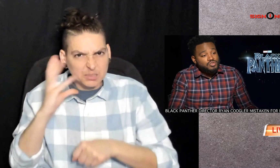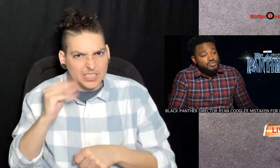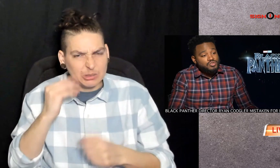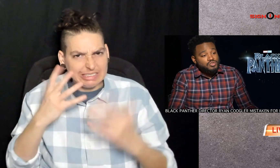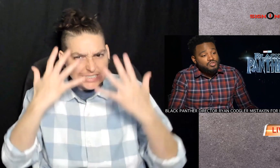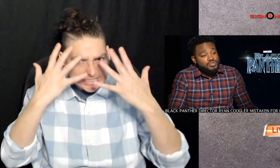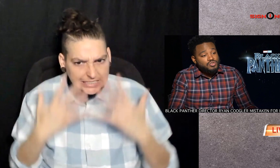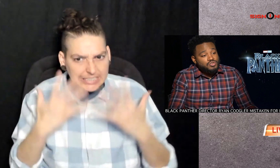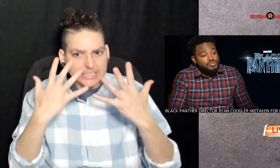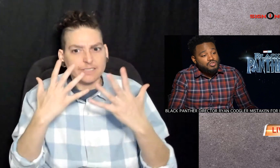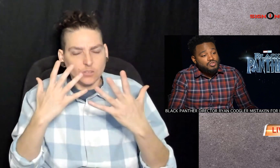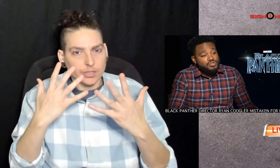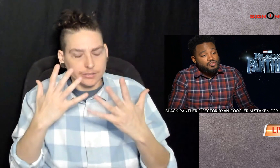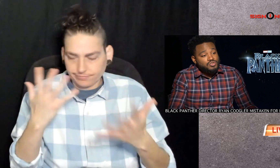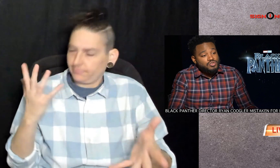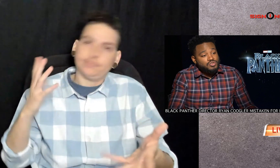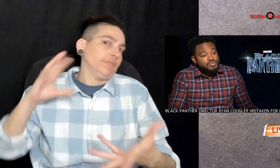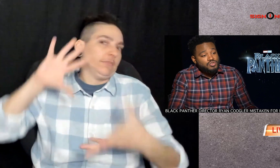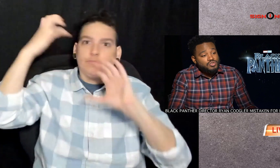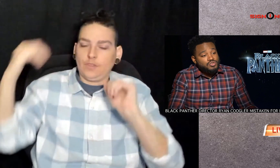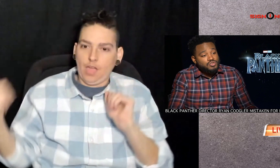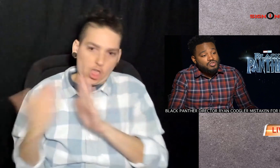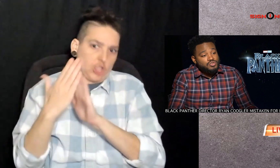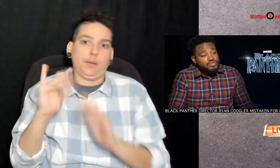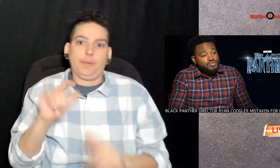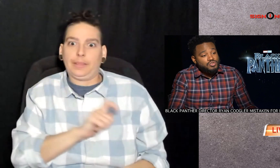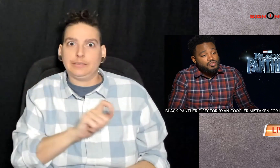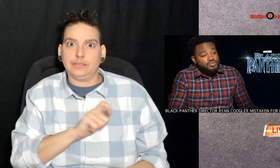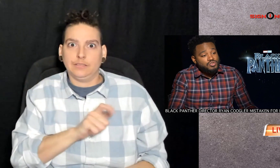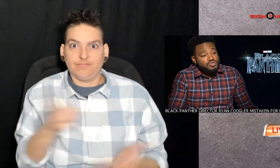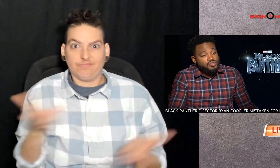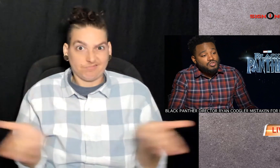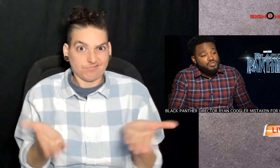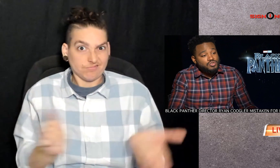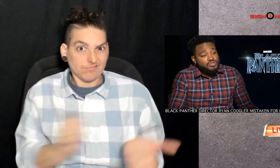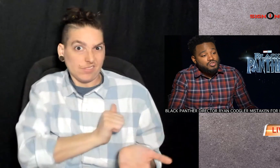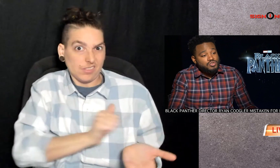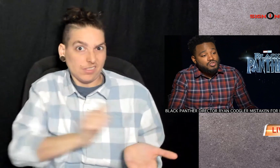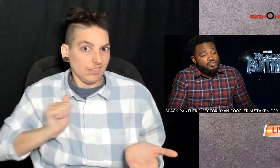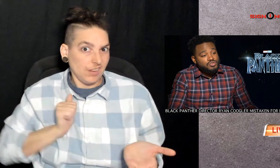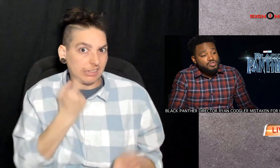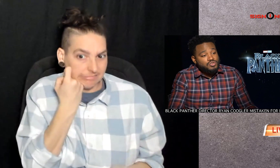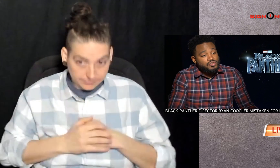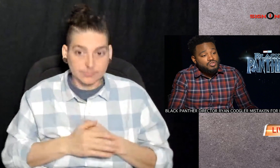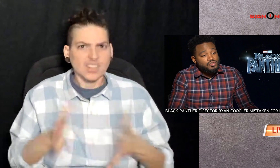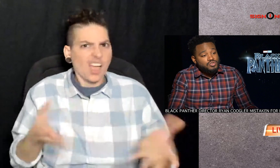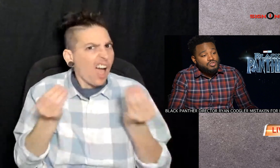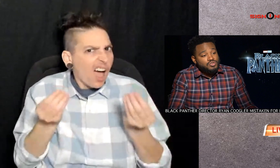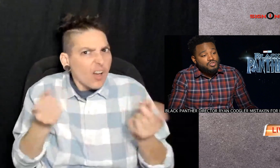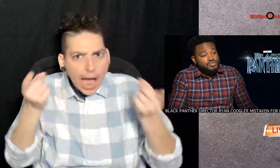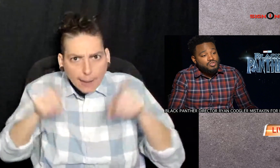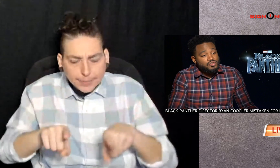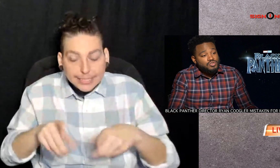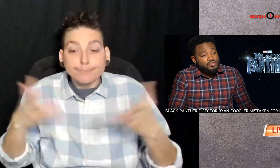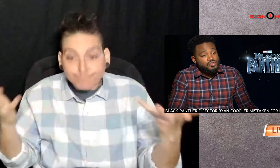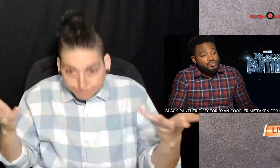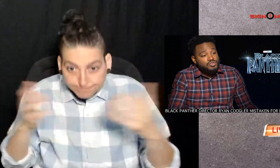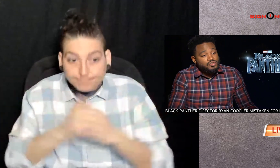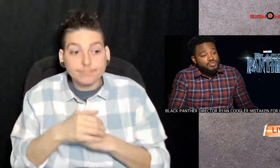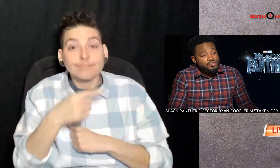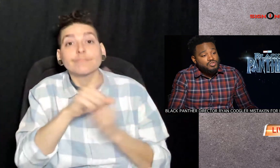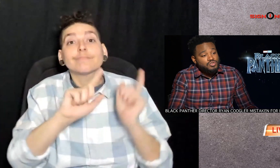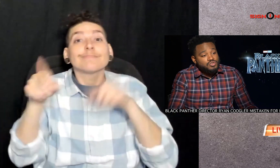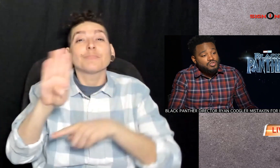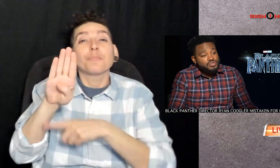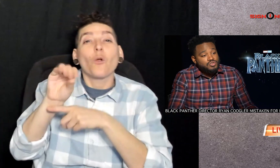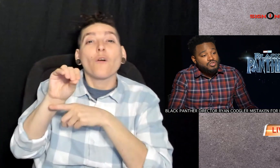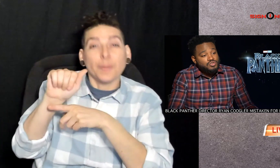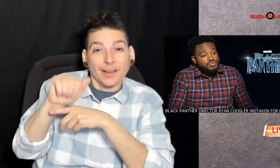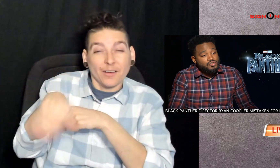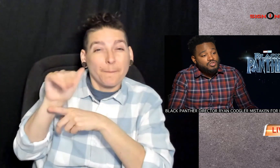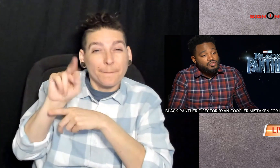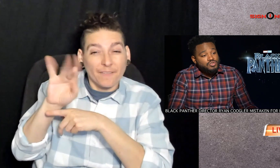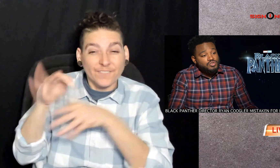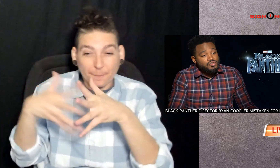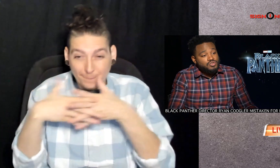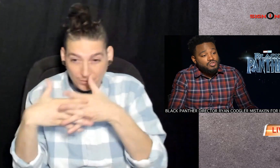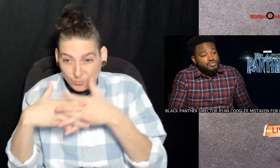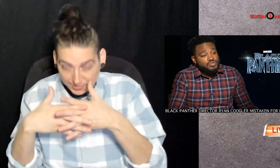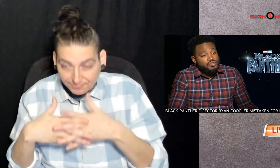unfortunate altercation with police in Atlanta recently it happened at a Bank of America